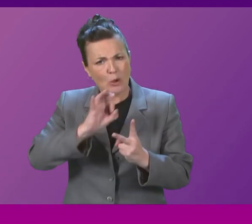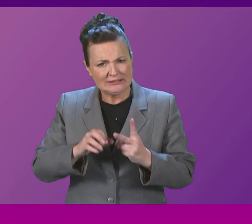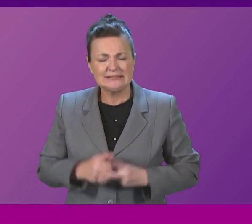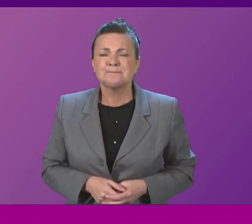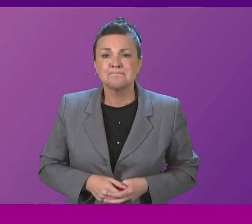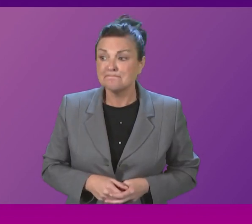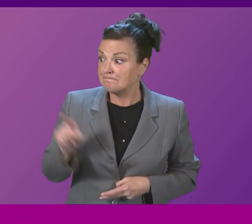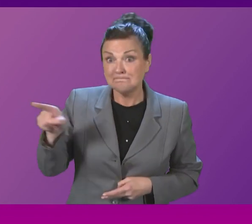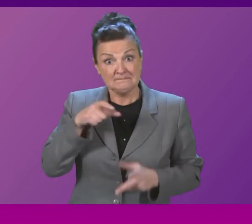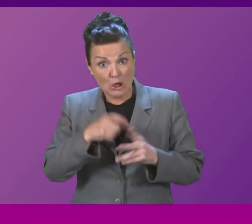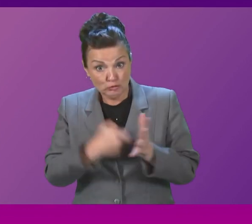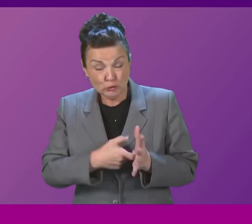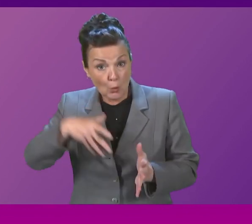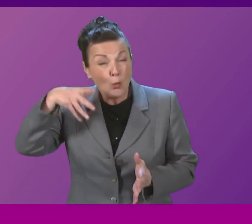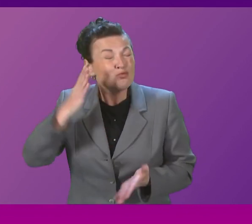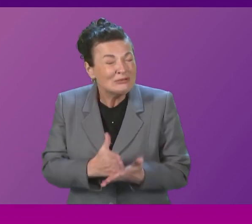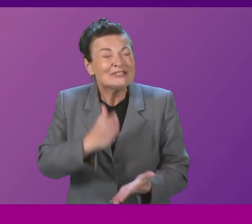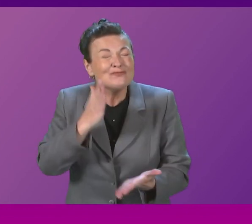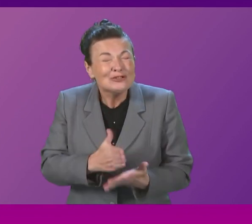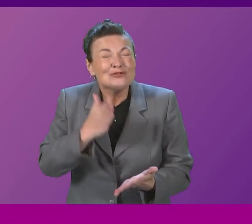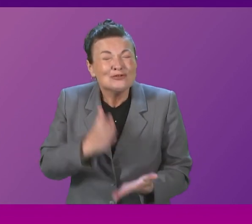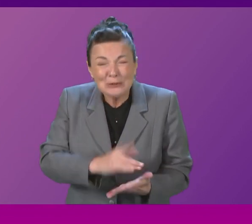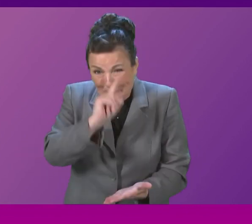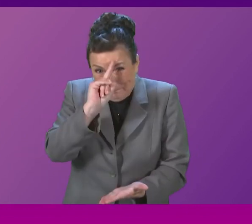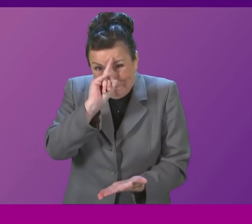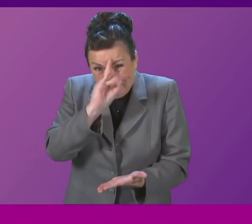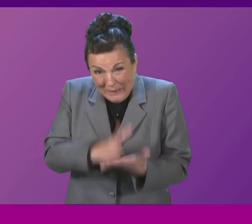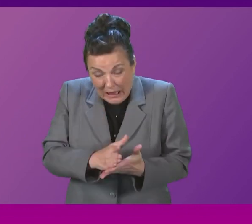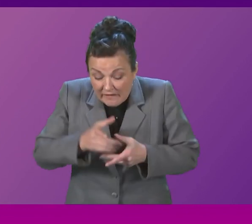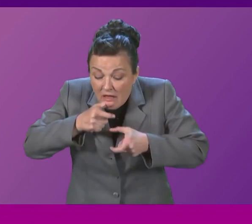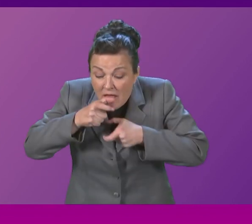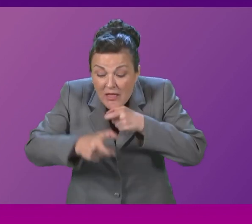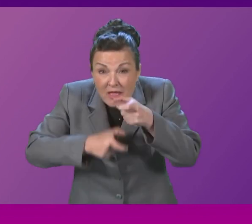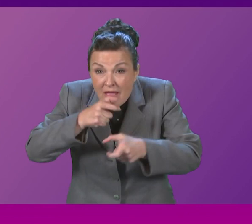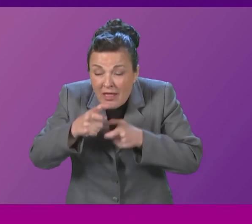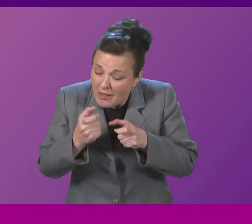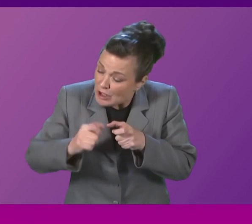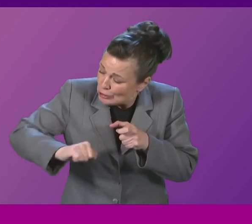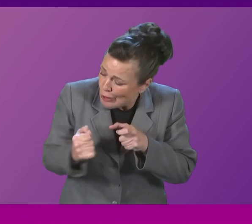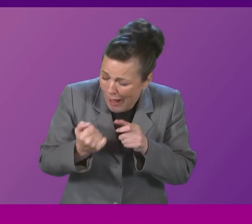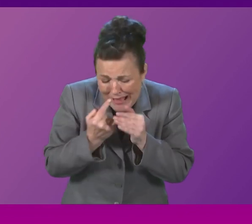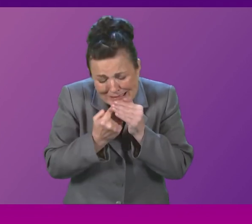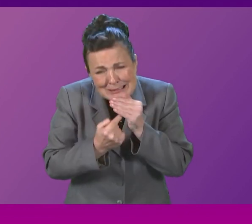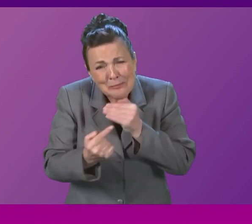First, if Douglas Ross really believed what he just said about Scotland’s independence